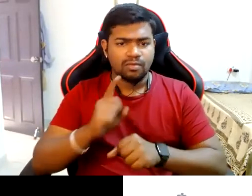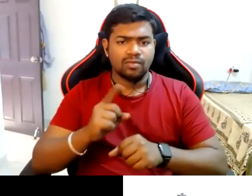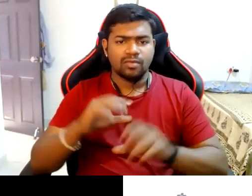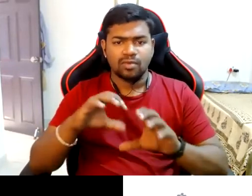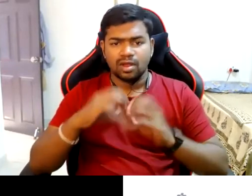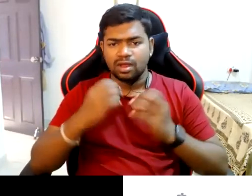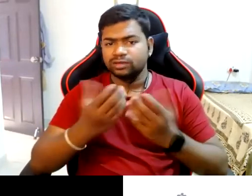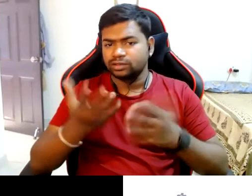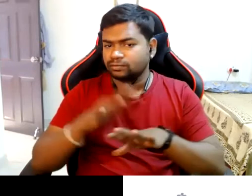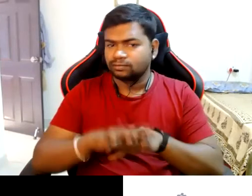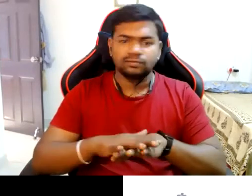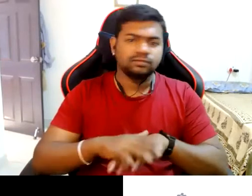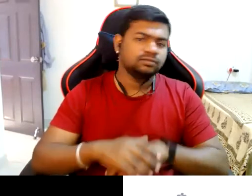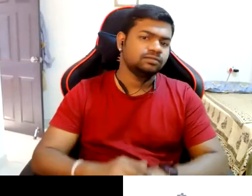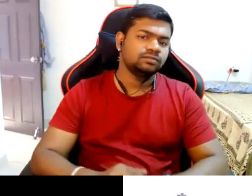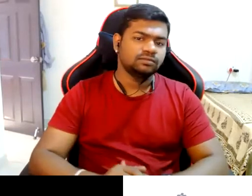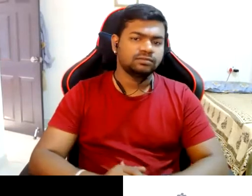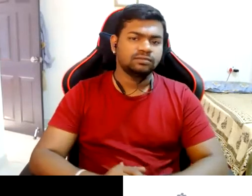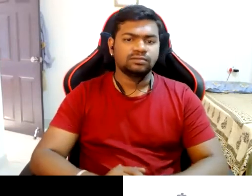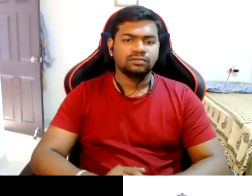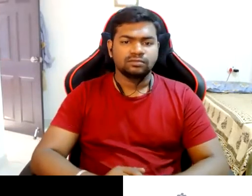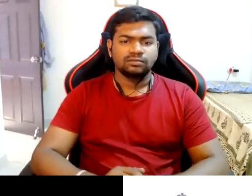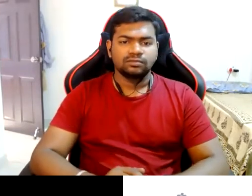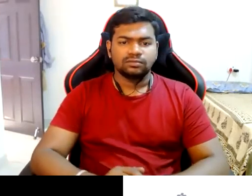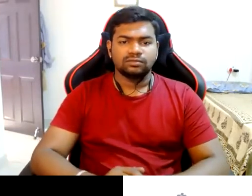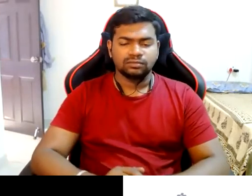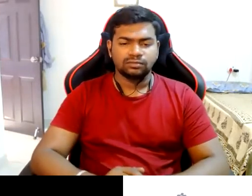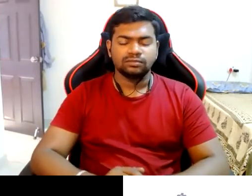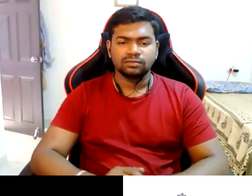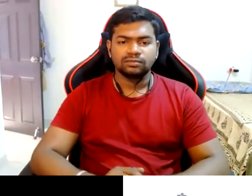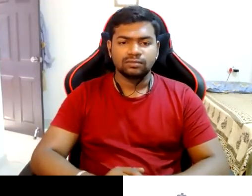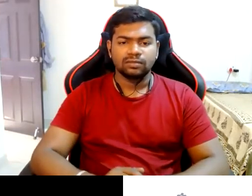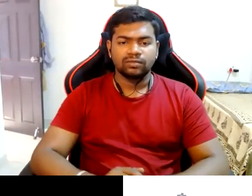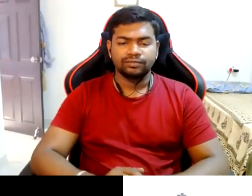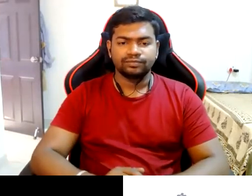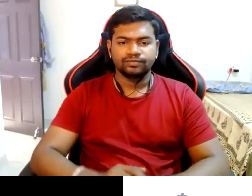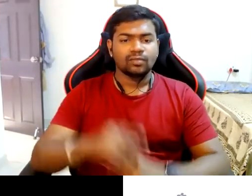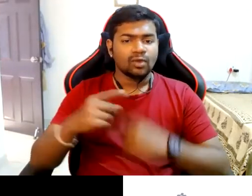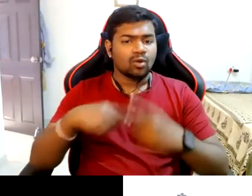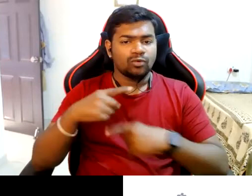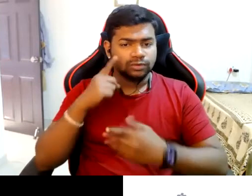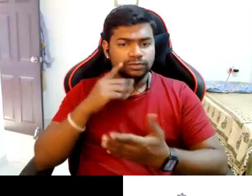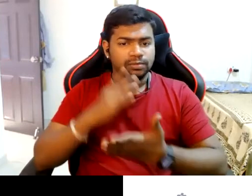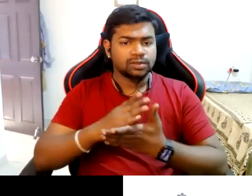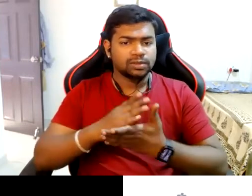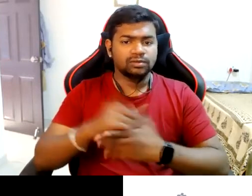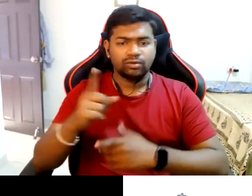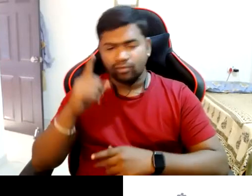you can always create something its upto you totry inclusion, but always believe and faith that people are inherently good.